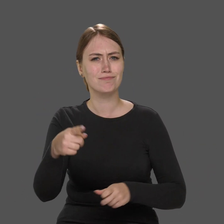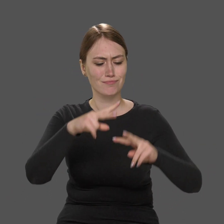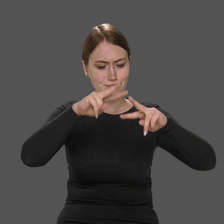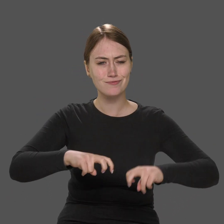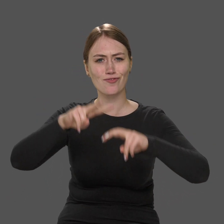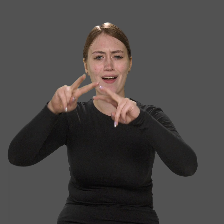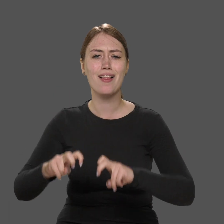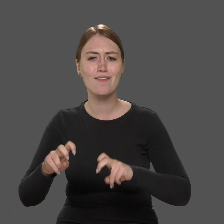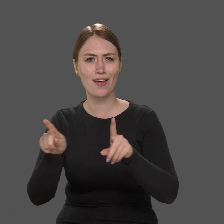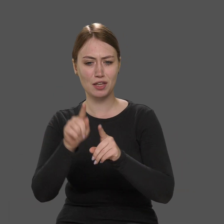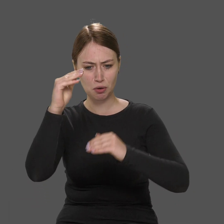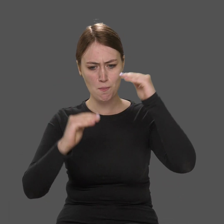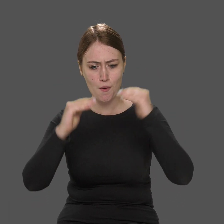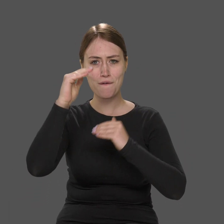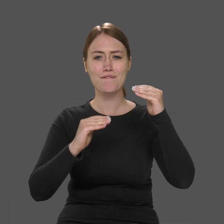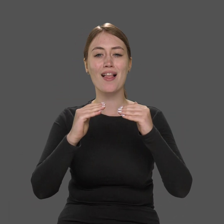to analyze and compare